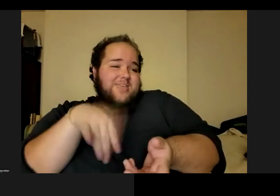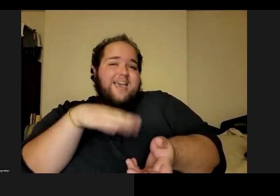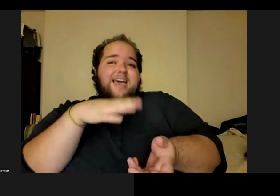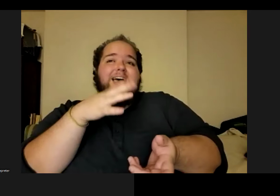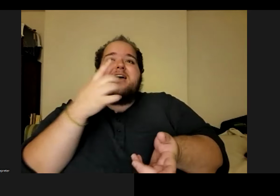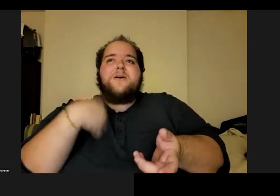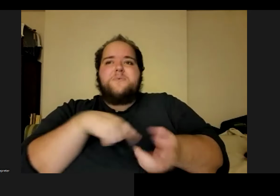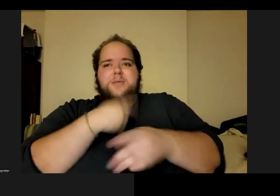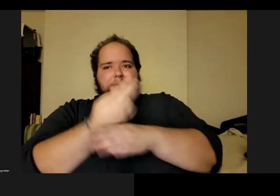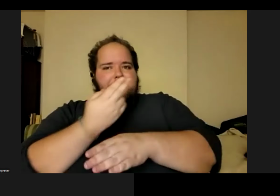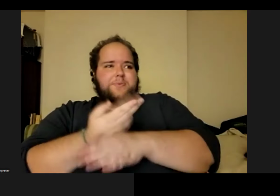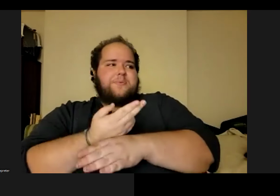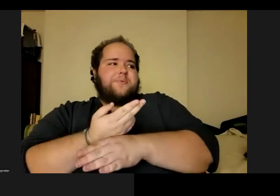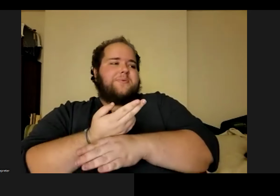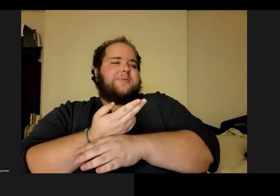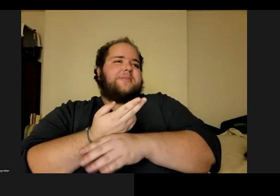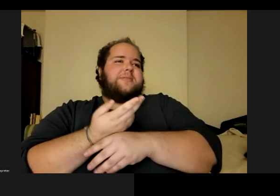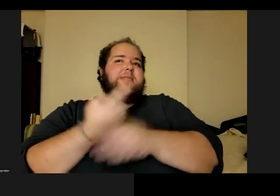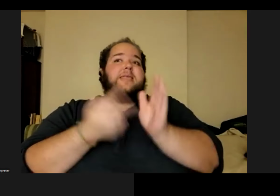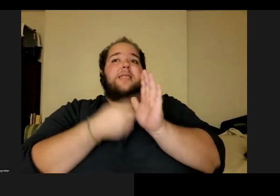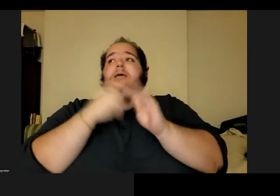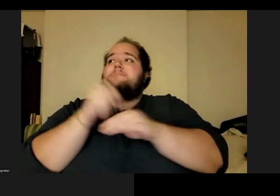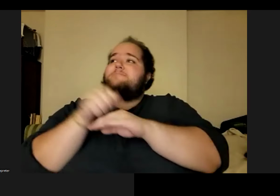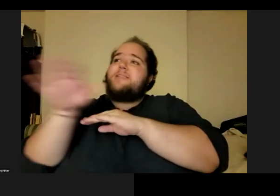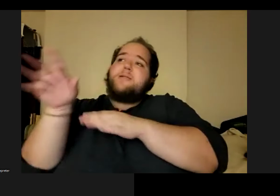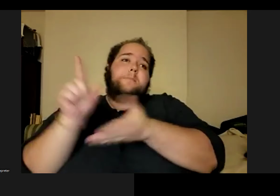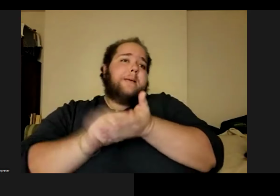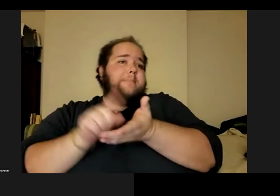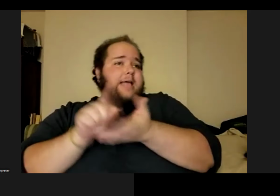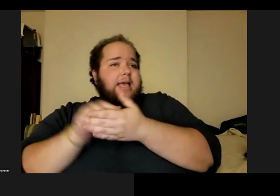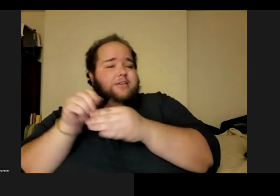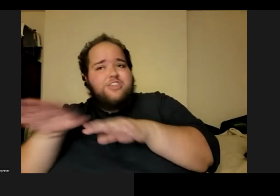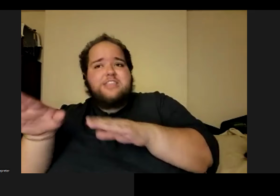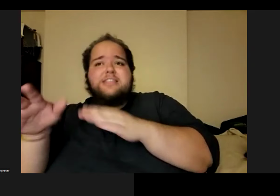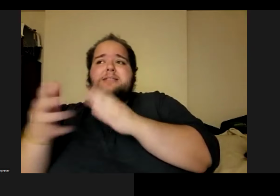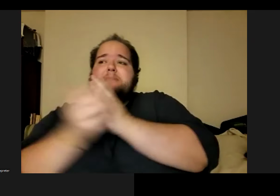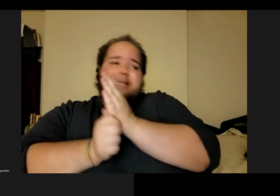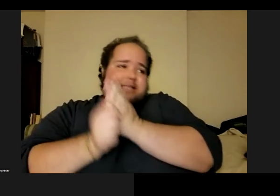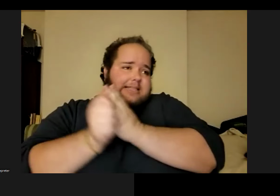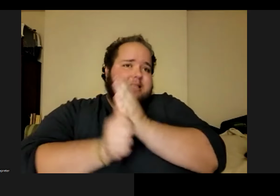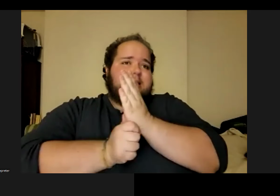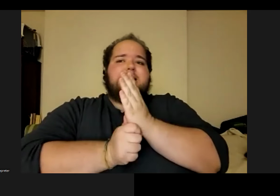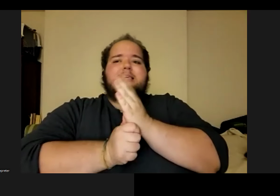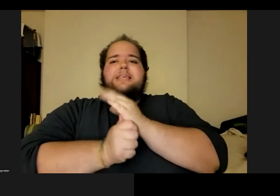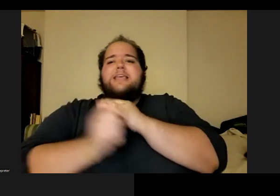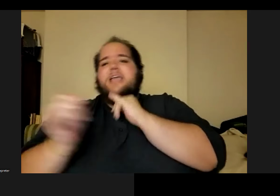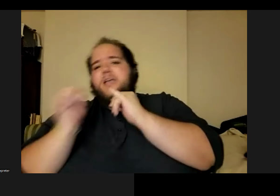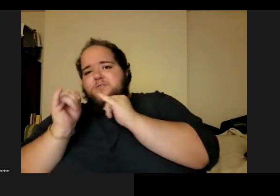you know sometimes you're sending them to like publications So like magazines or places that you've done interviews with or galleries.